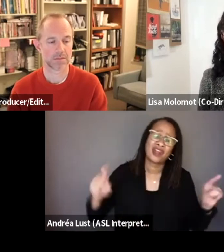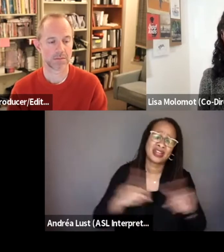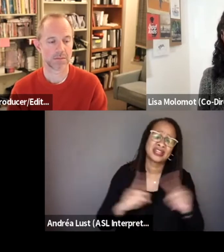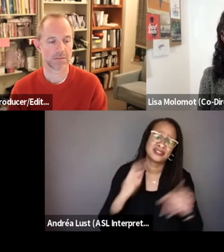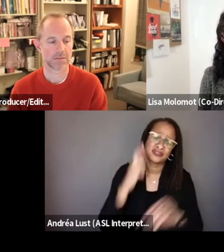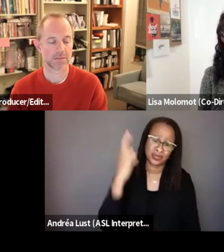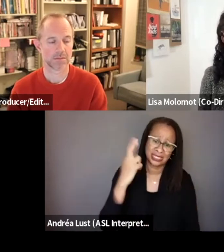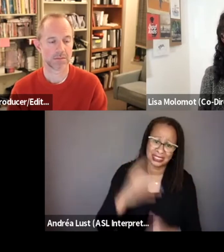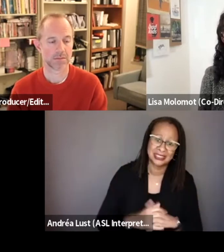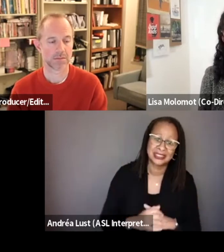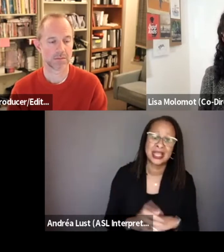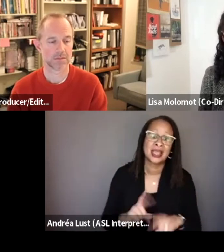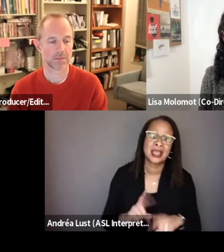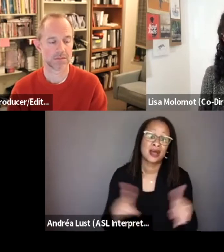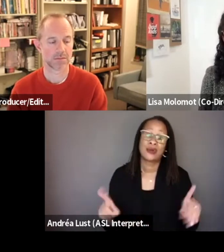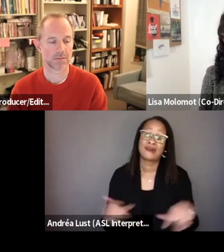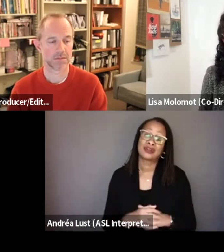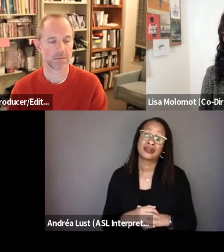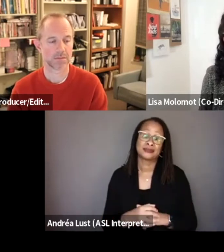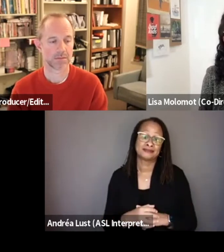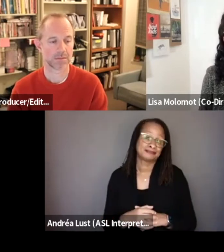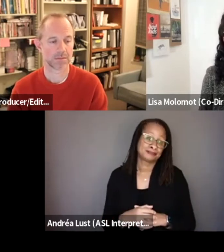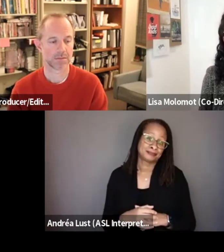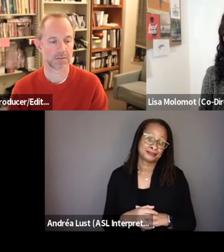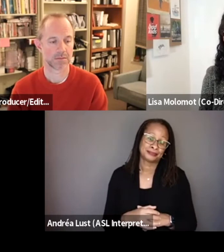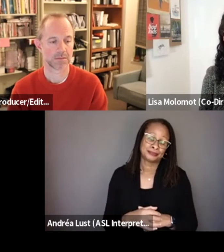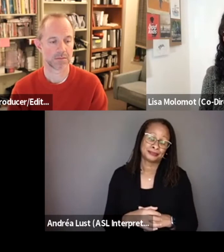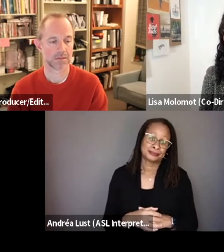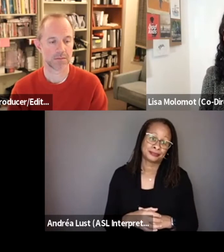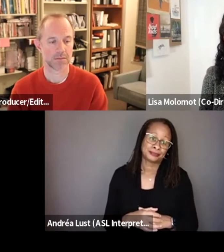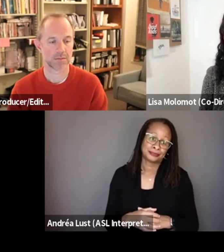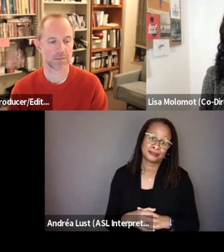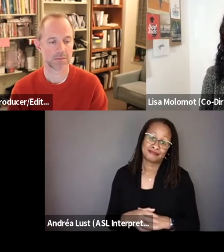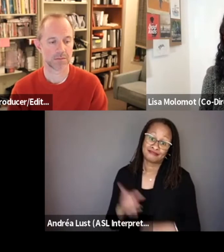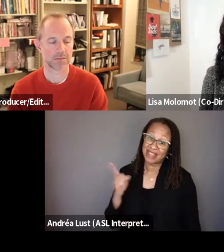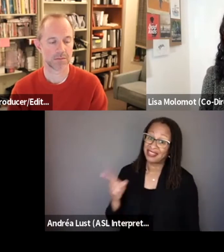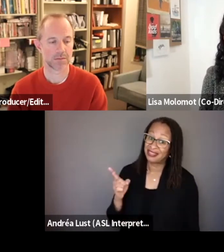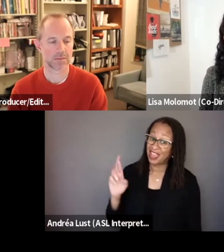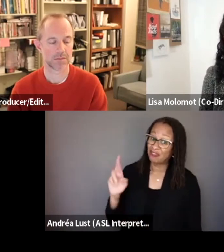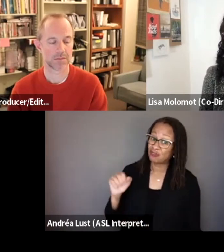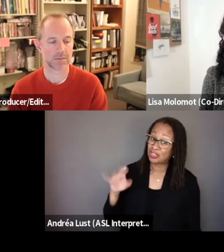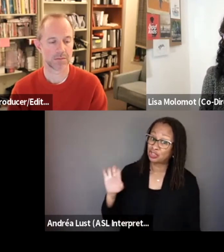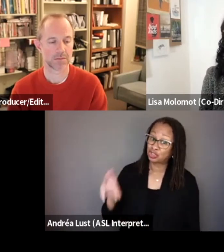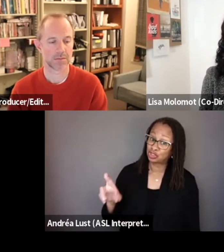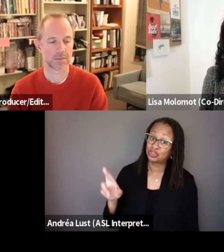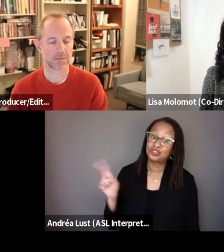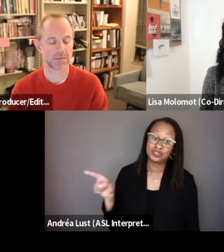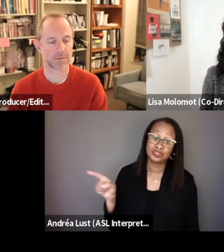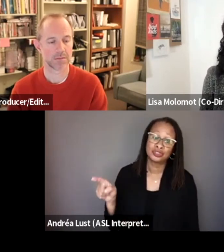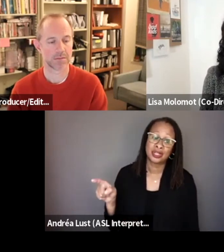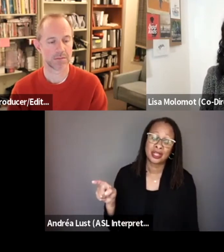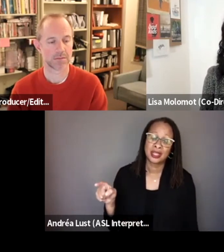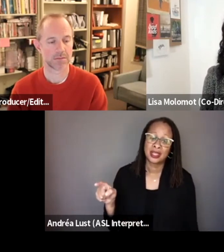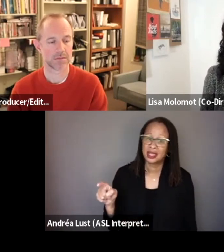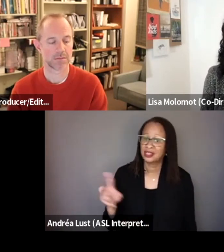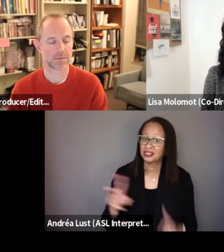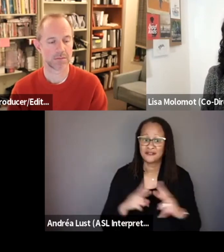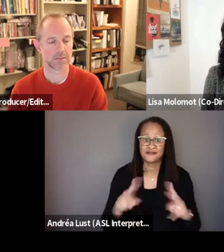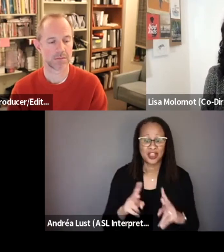But, that was, you know, he is a very conservative person,